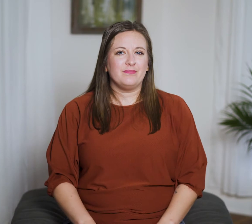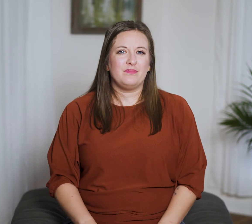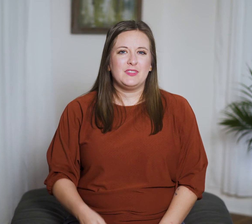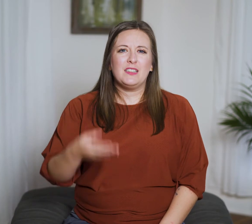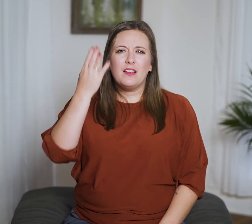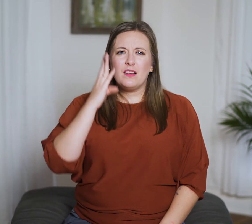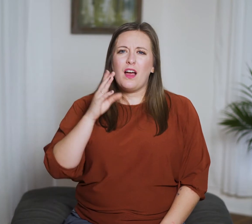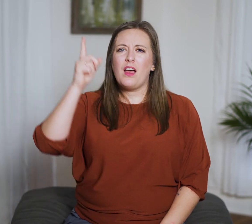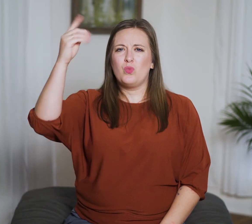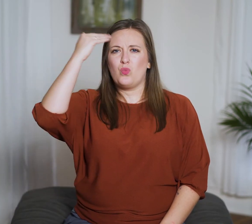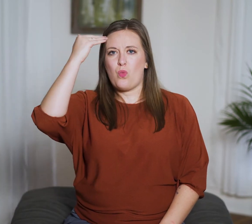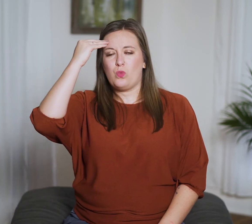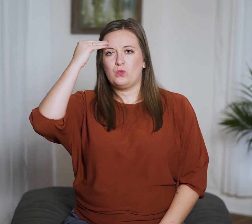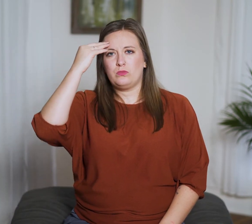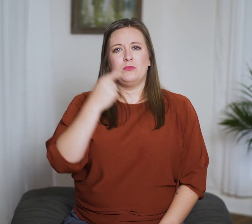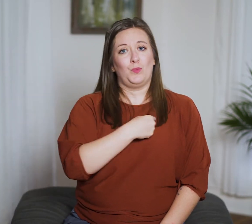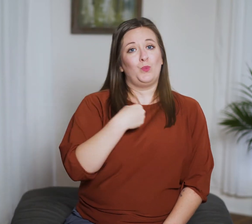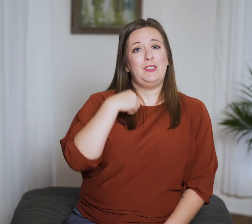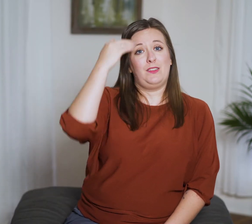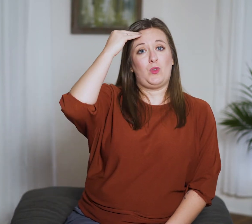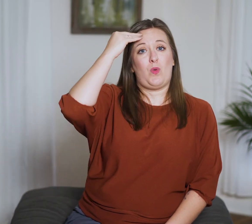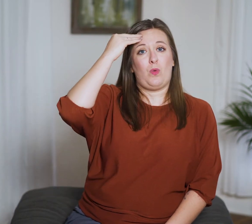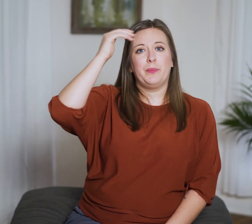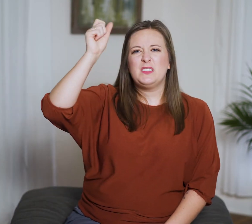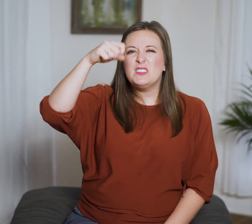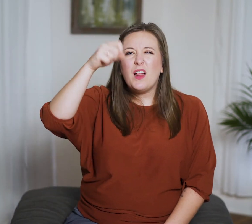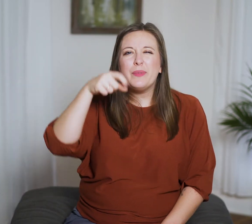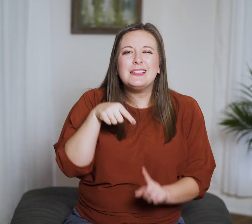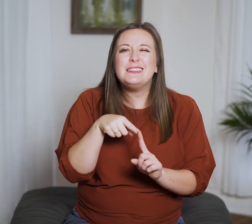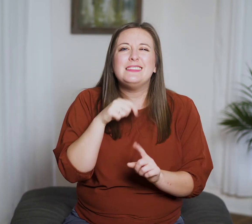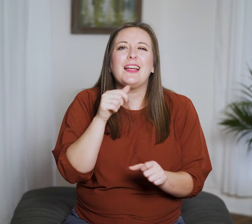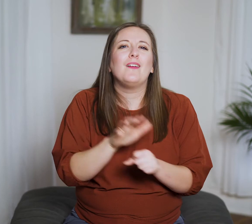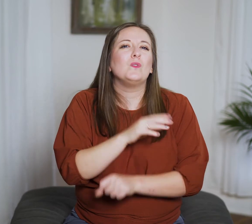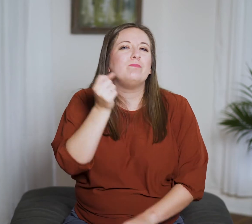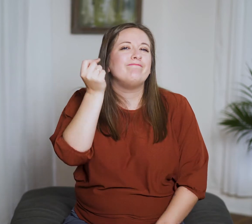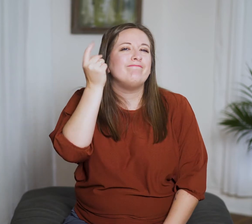God knows and we know, but Solomon probably didn’t fully grasp